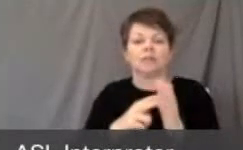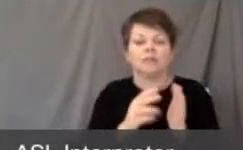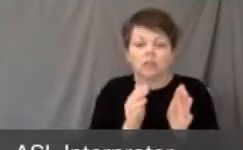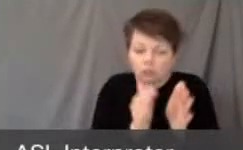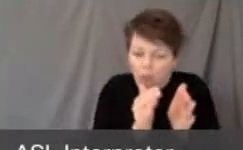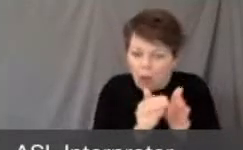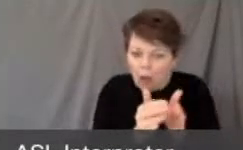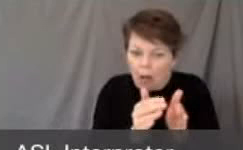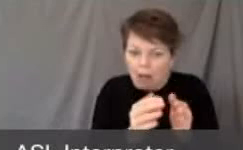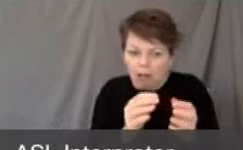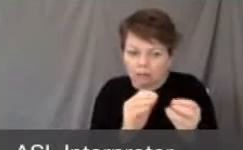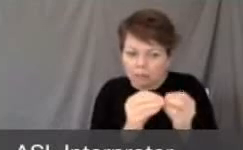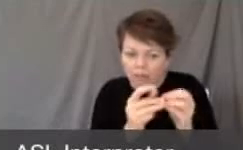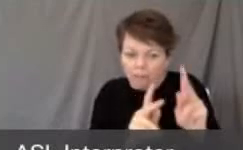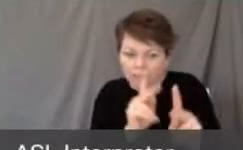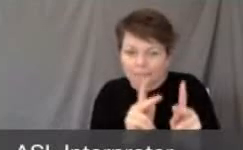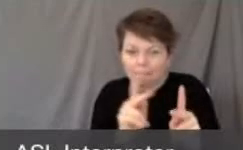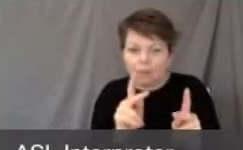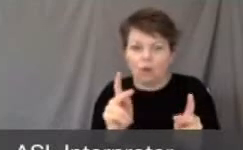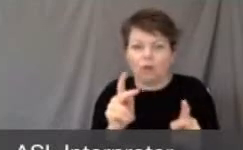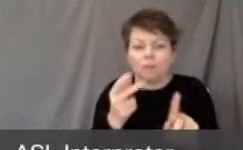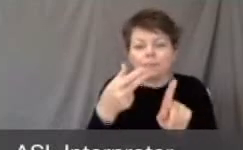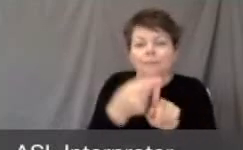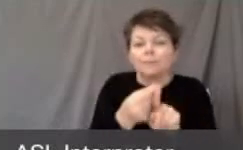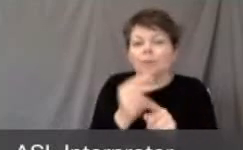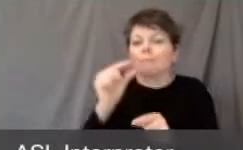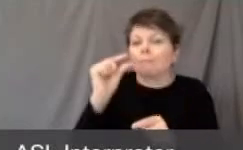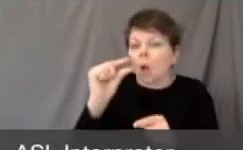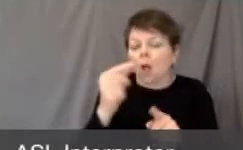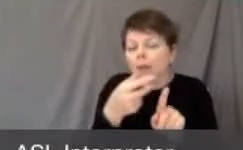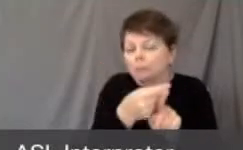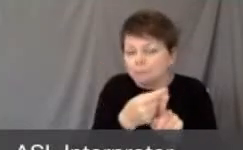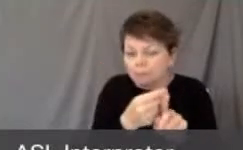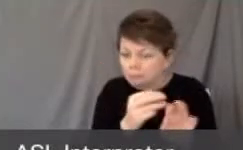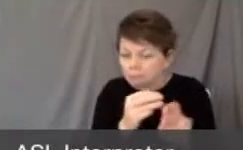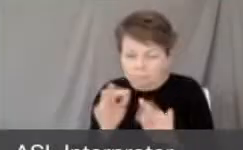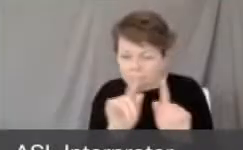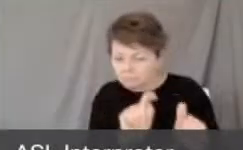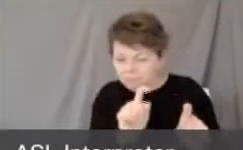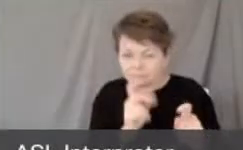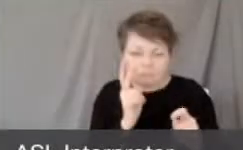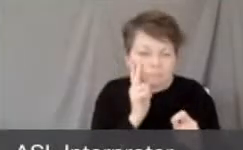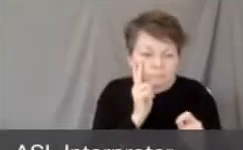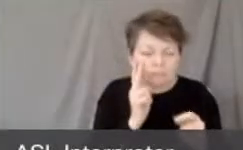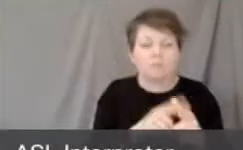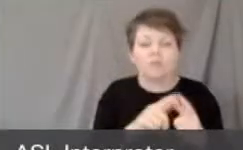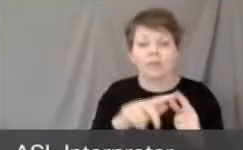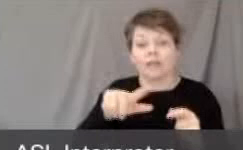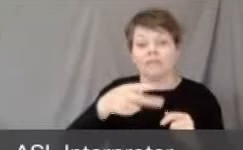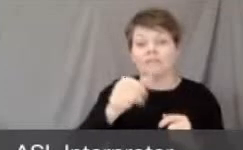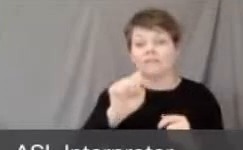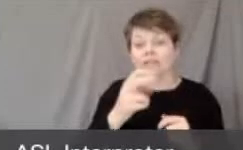What dosages were appropriate, side effects, etcetera? They were. They did overlap phase two and phase three trials,